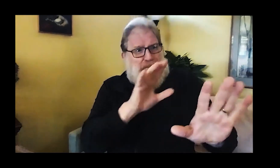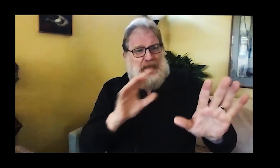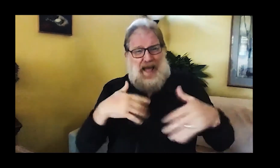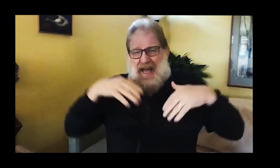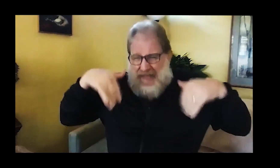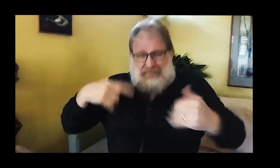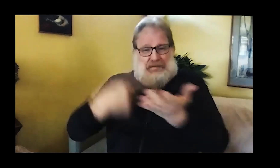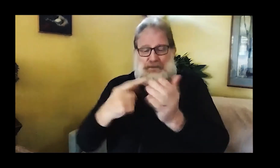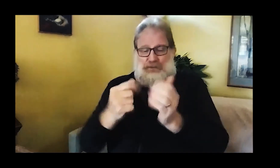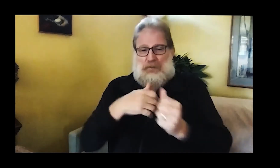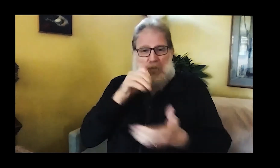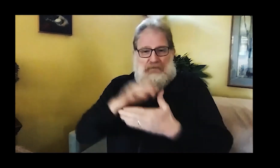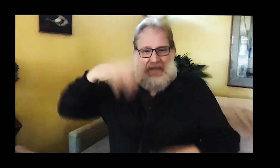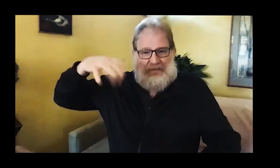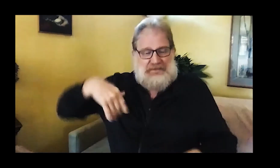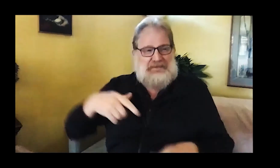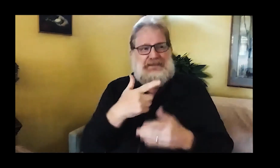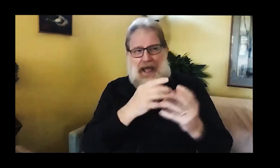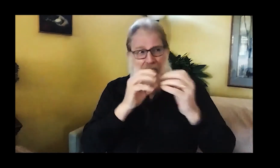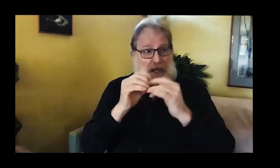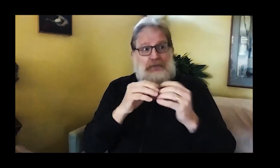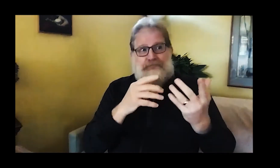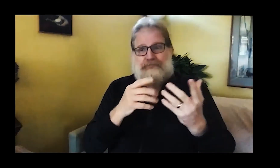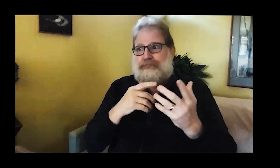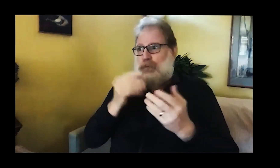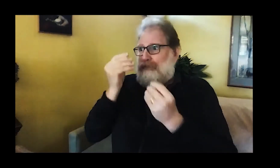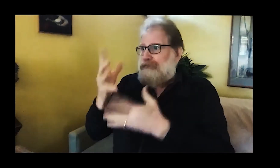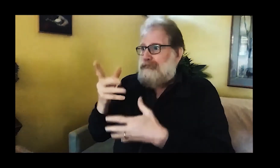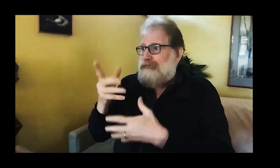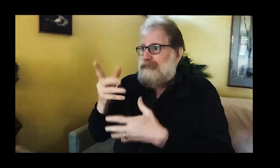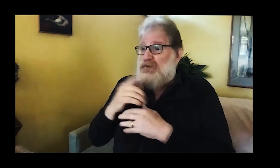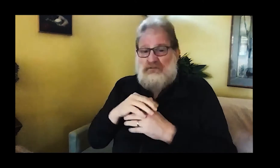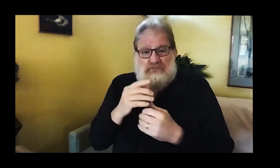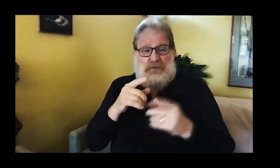really talked about it with my wife yet, and here I was in negotiations with them, and and you know,